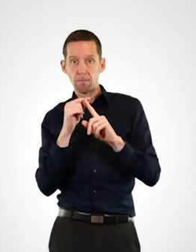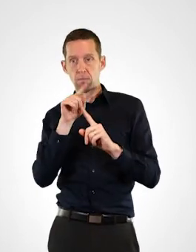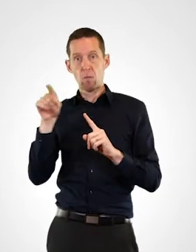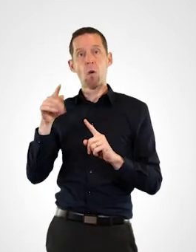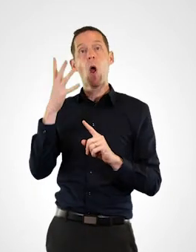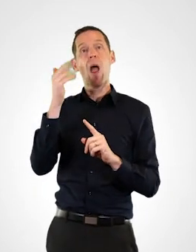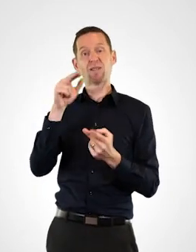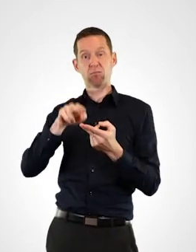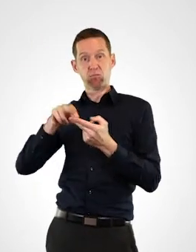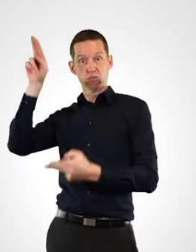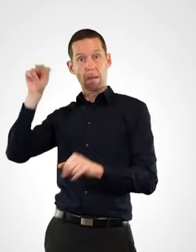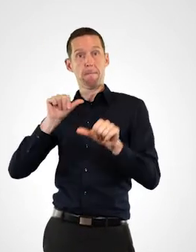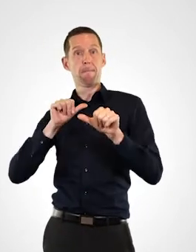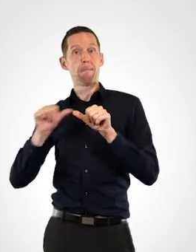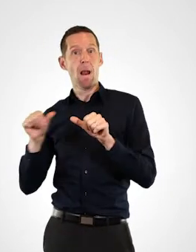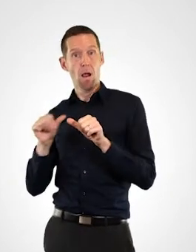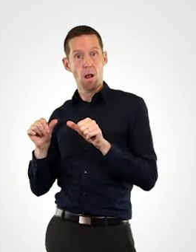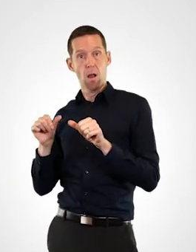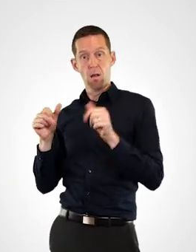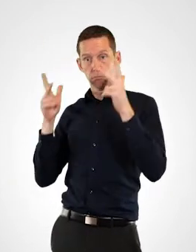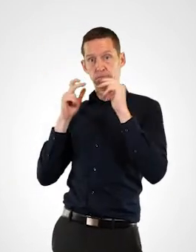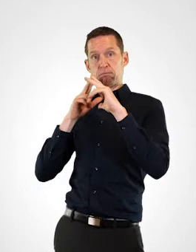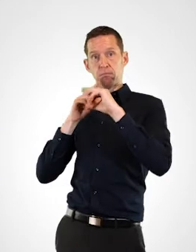increased with cochlear implant use, and as you can see,